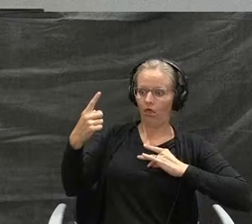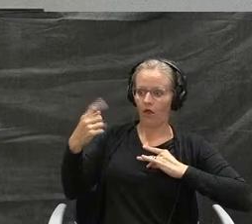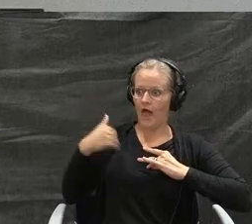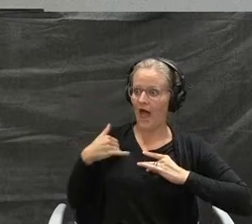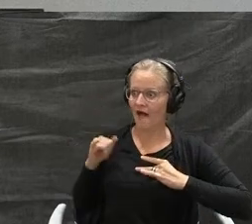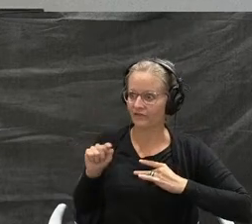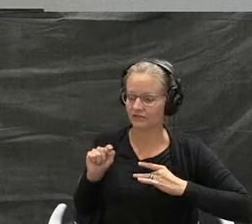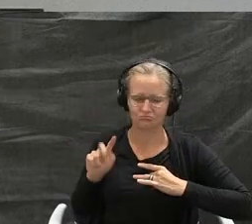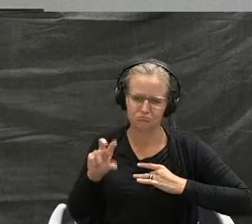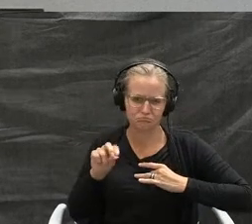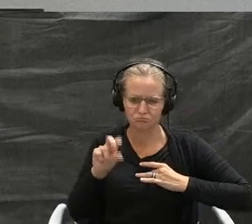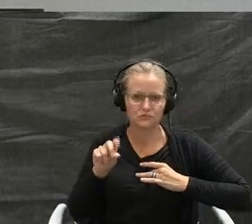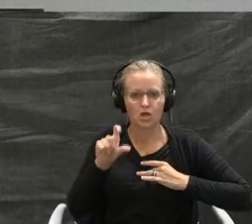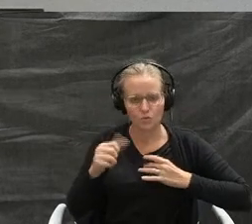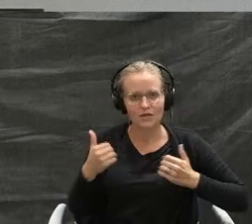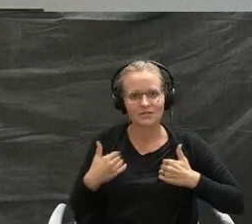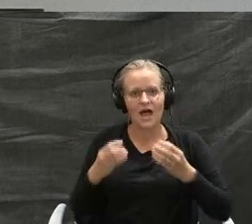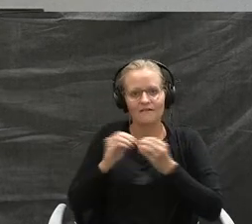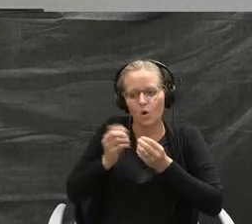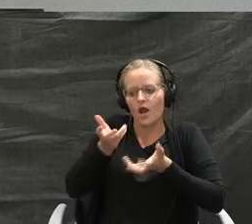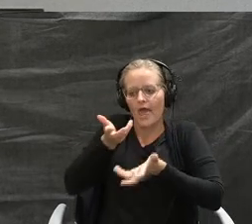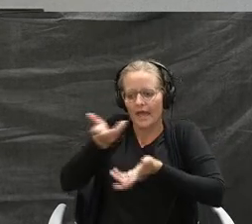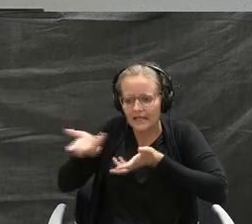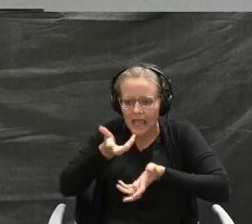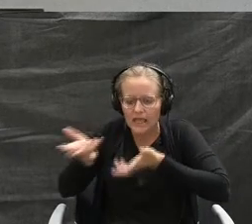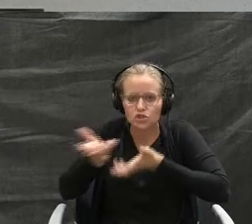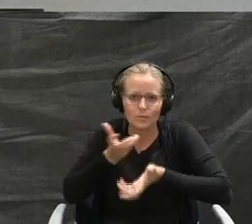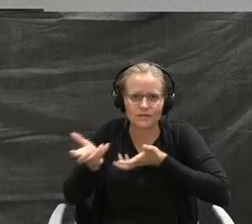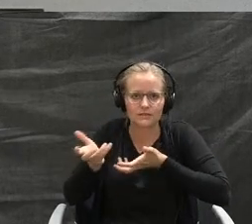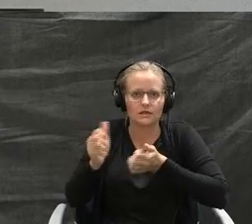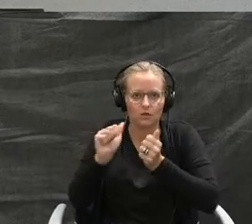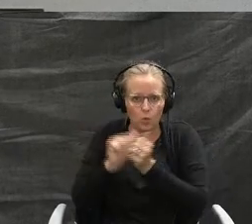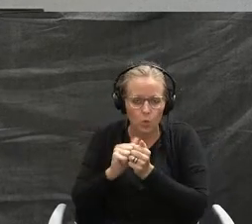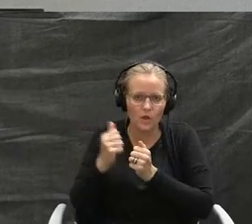You have to have a little more engagement with the virus itself